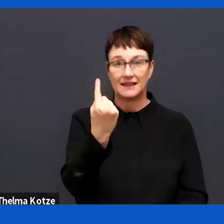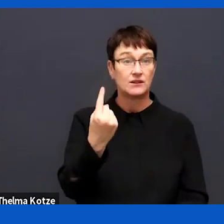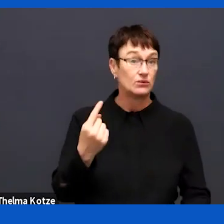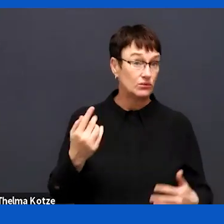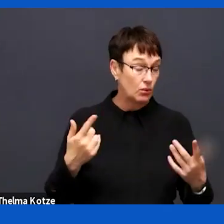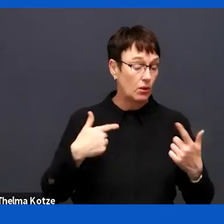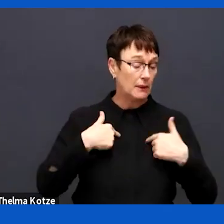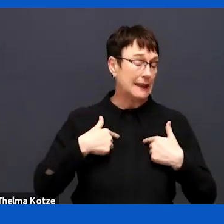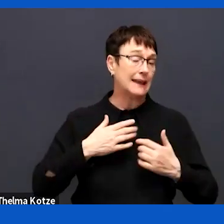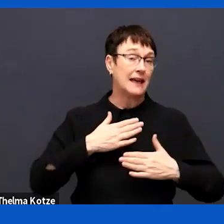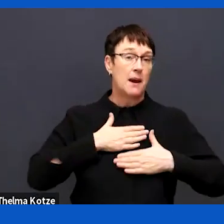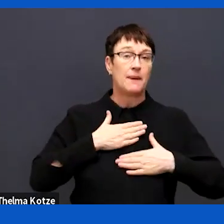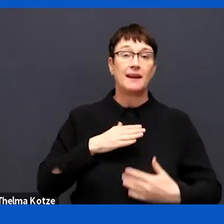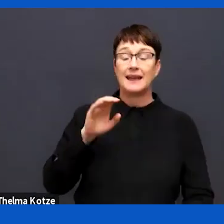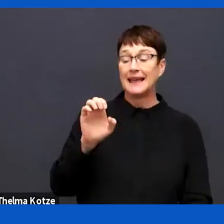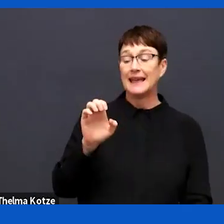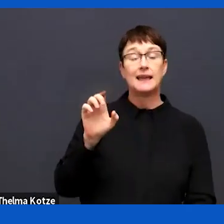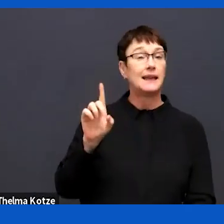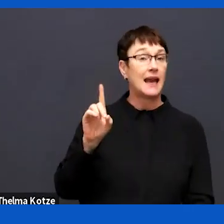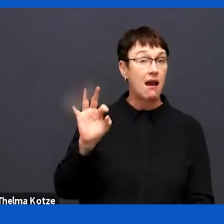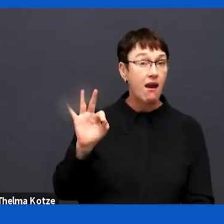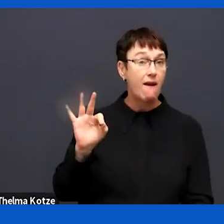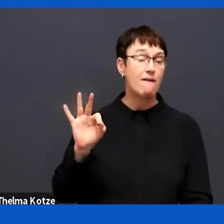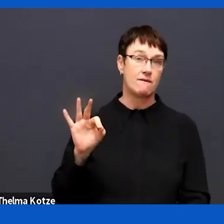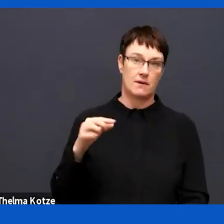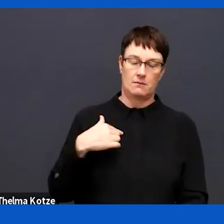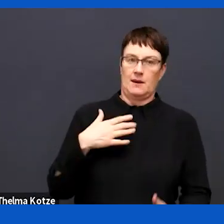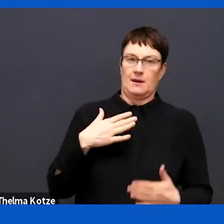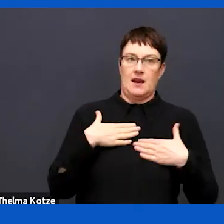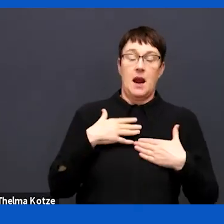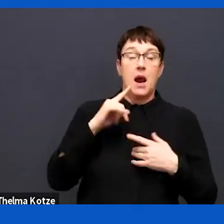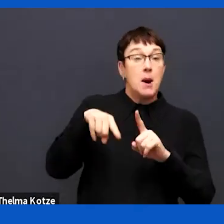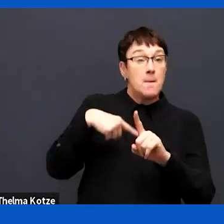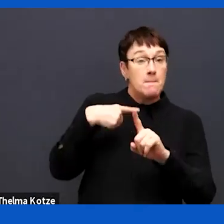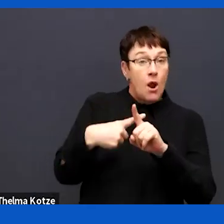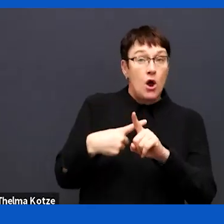EDF and have Tanja Kleut here representing end users and the Parliament, wearing two